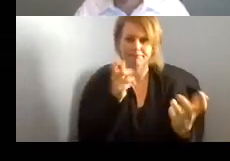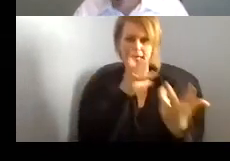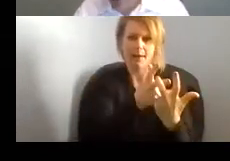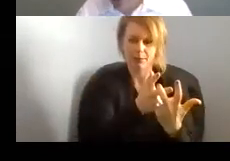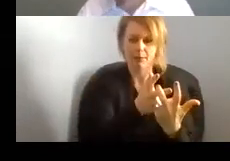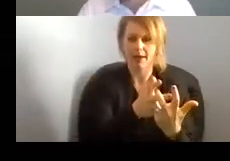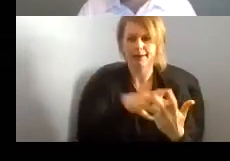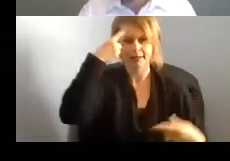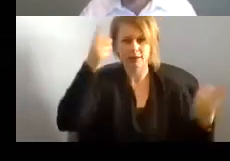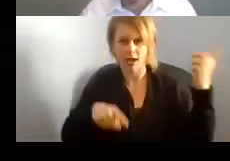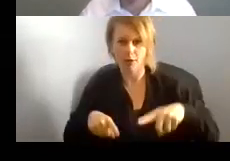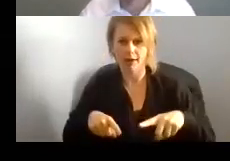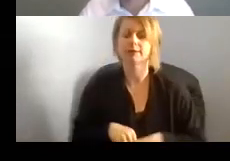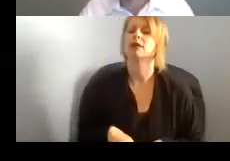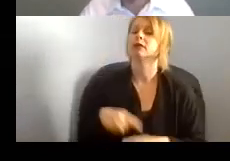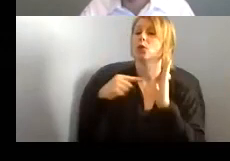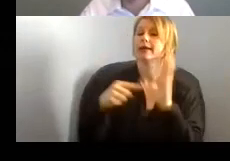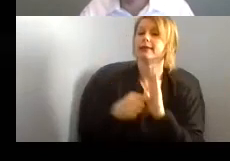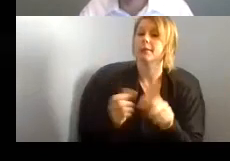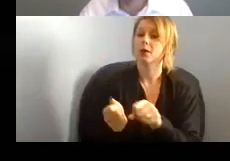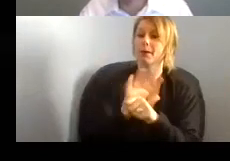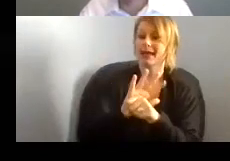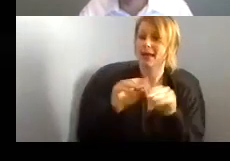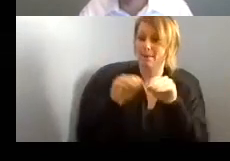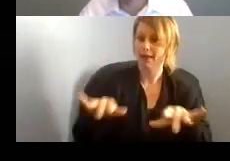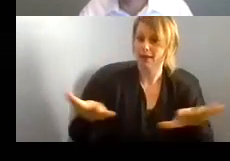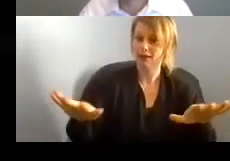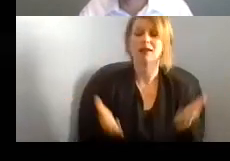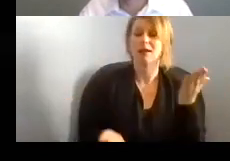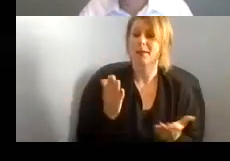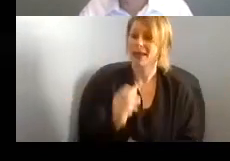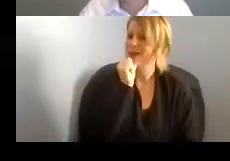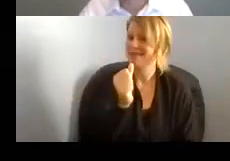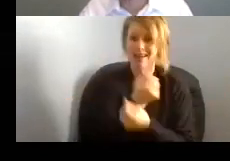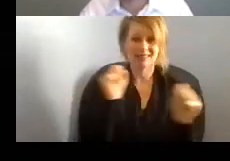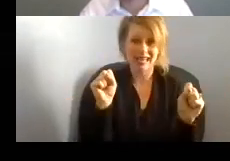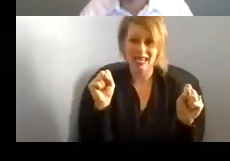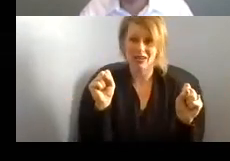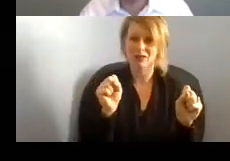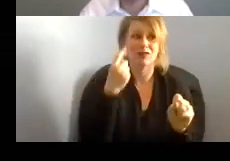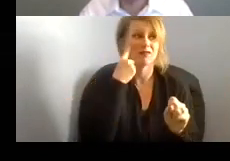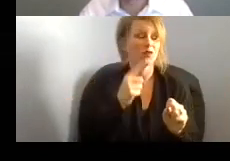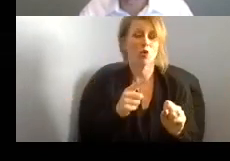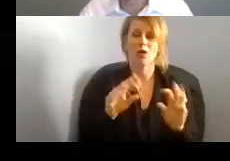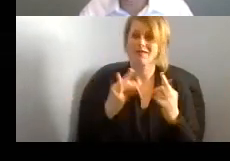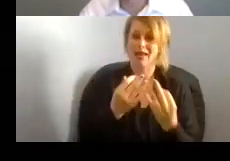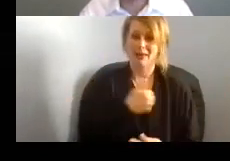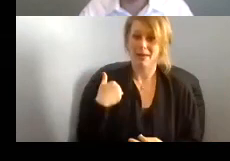For example, during this pandemic, it may not be safe to have family members clean or prepare the body for a funeral, hold large funeral